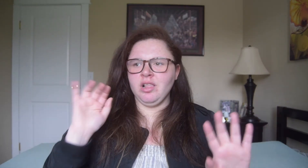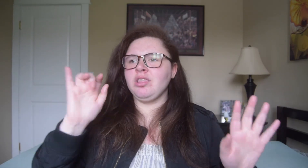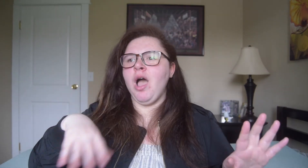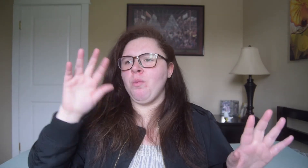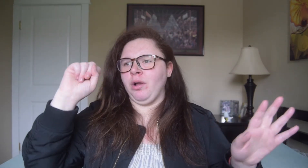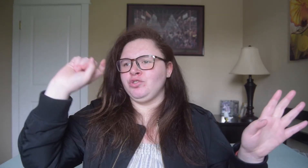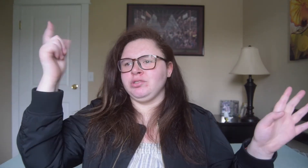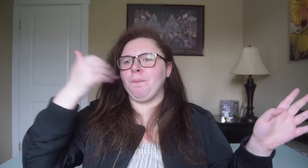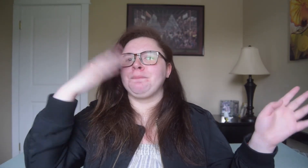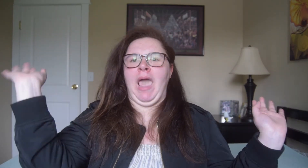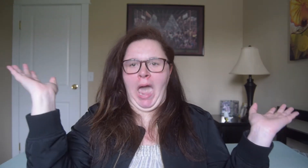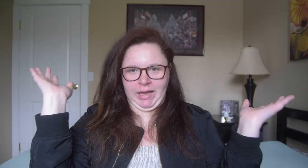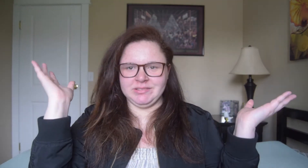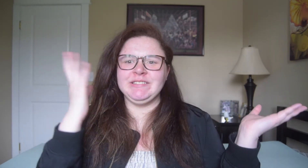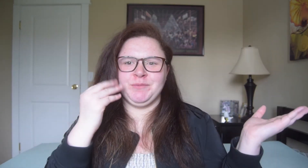It was just a bad experience